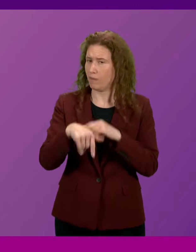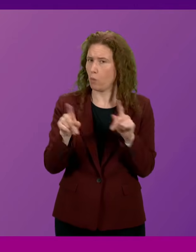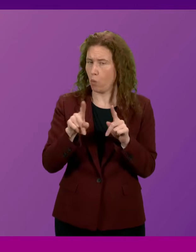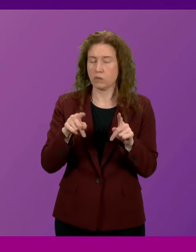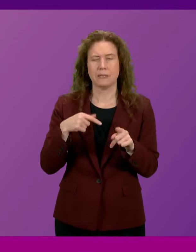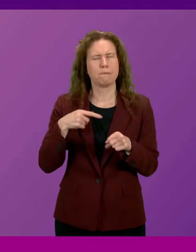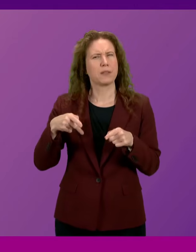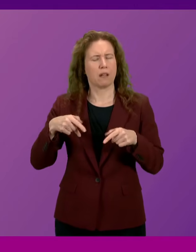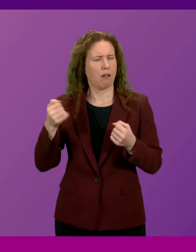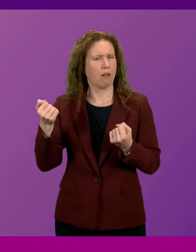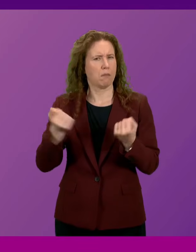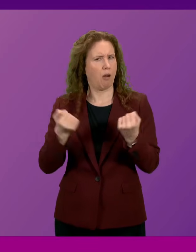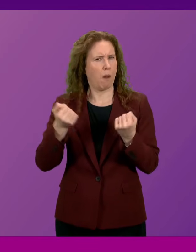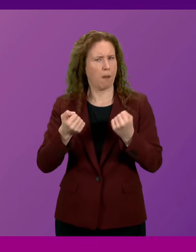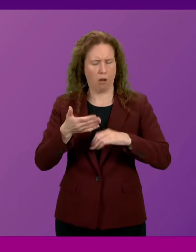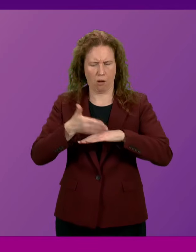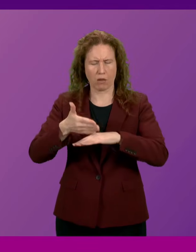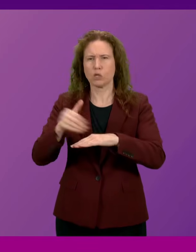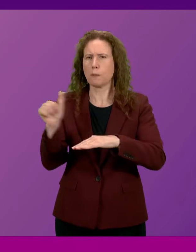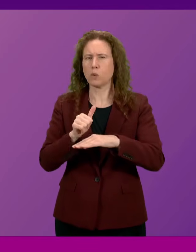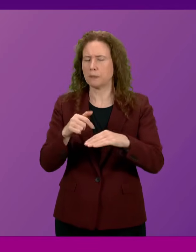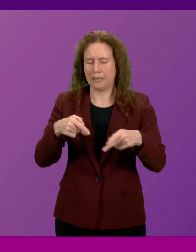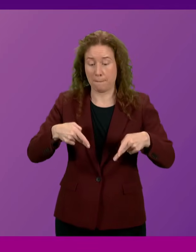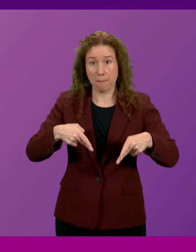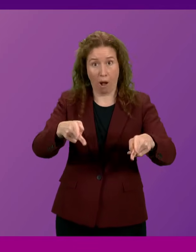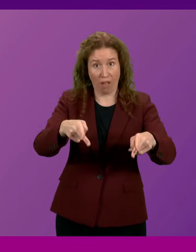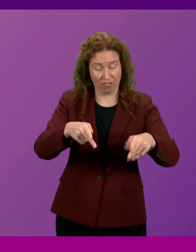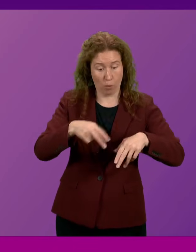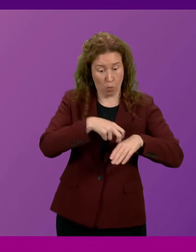enforcement of the pavement parking ban. The ban went live in East Dunbartonshire on 1 September.